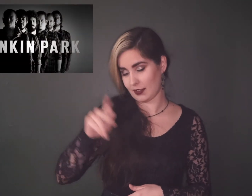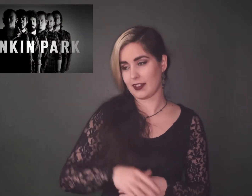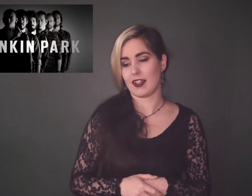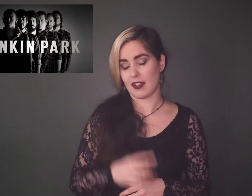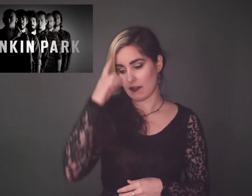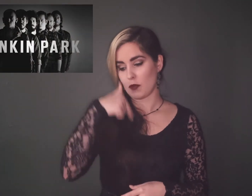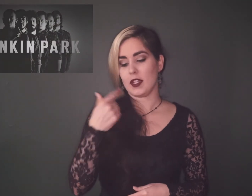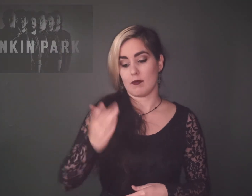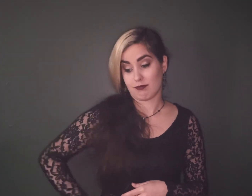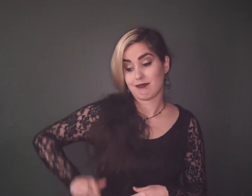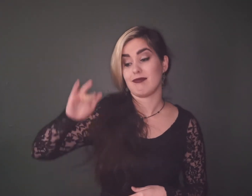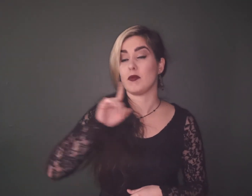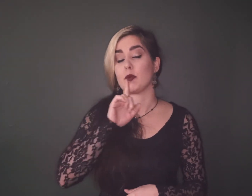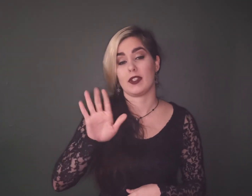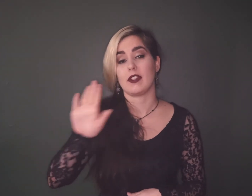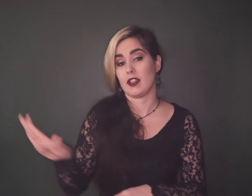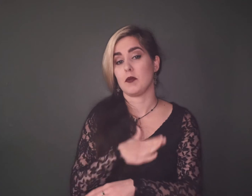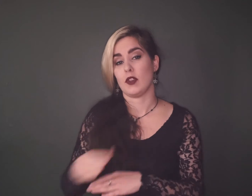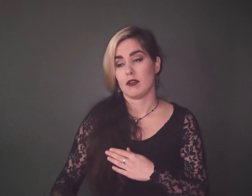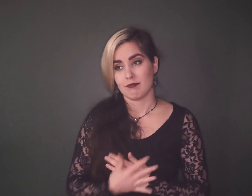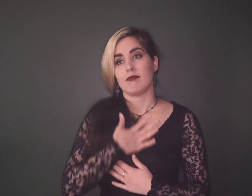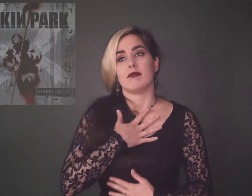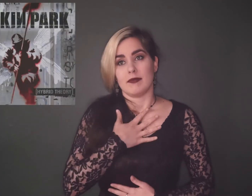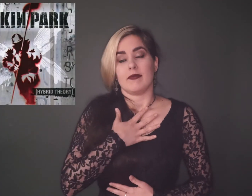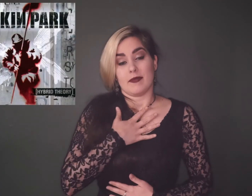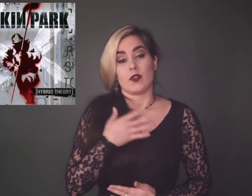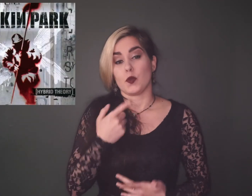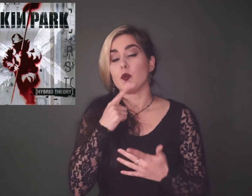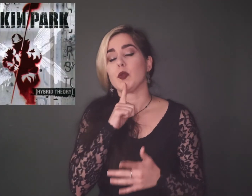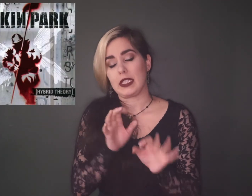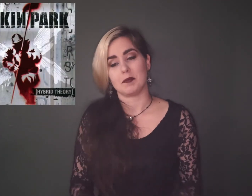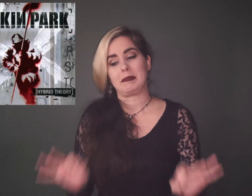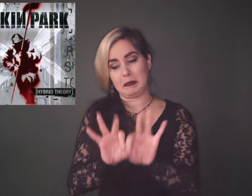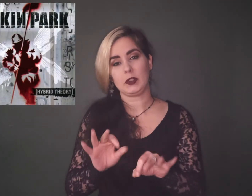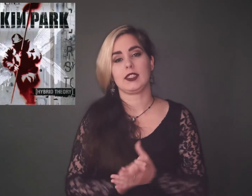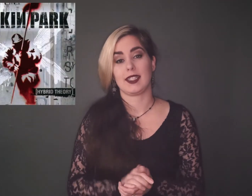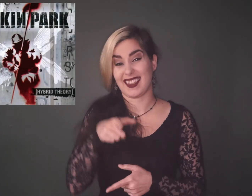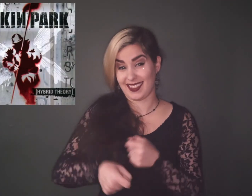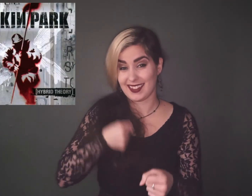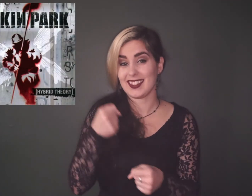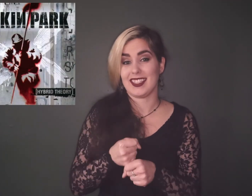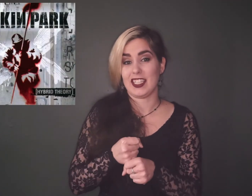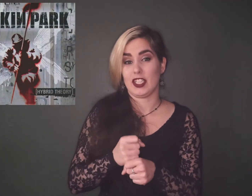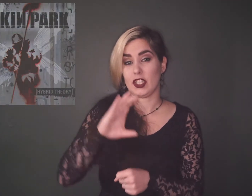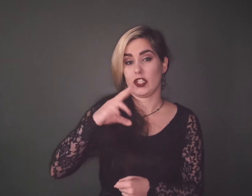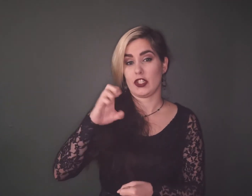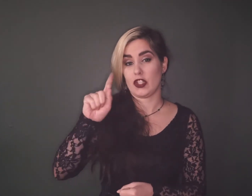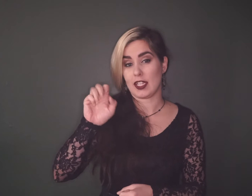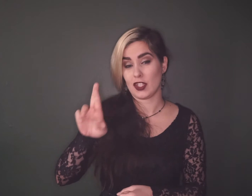For me, growing up, their music inspired me. It was really important for me, and this year Chester's death